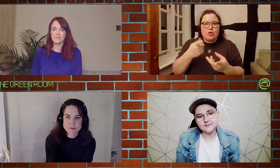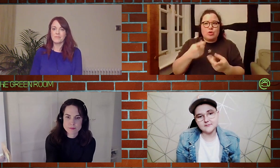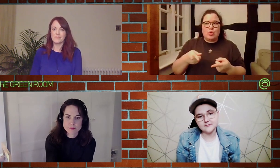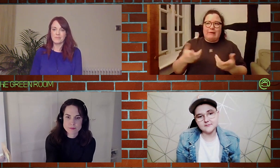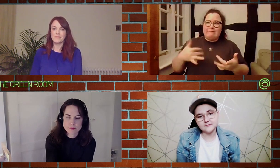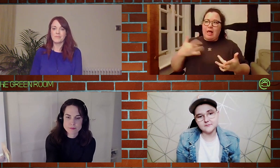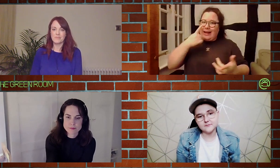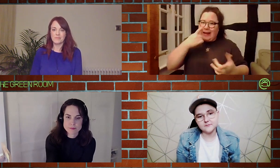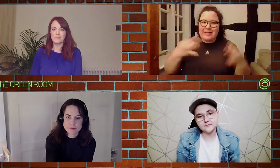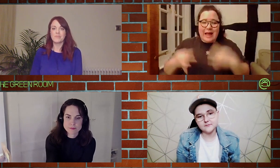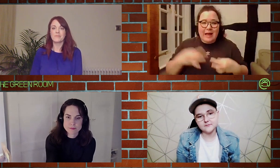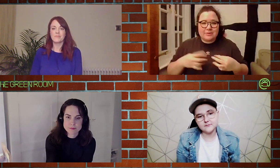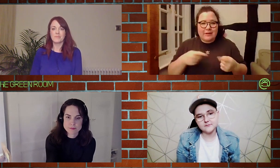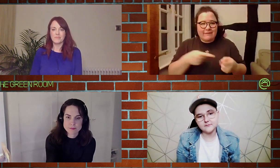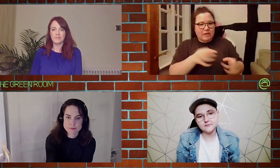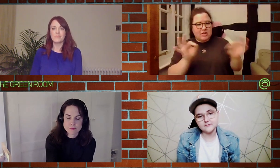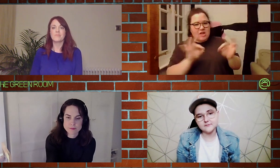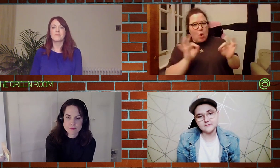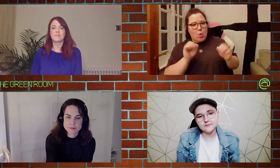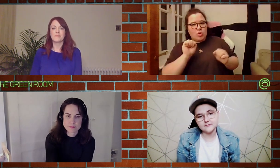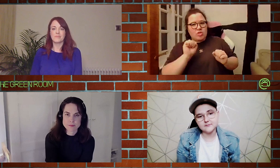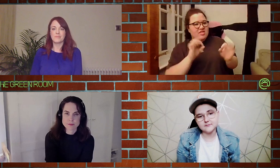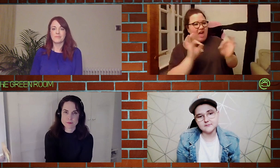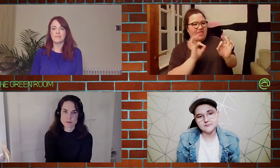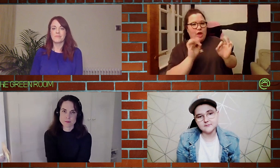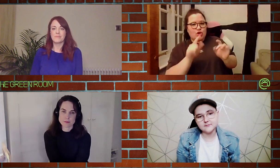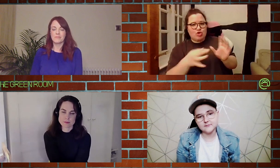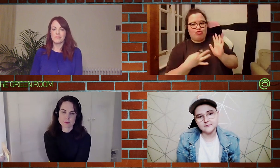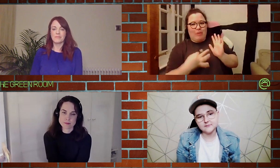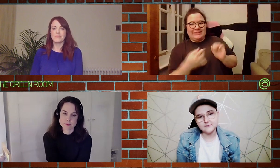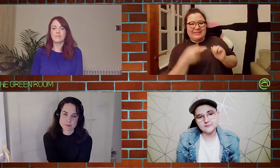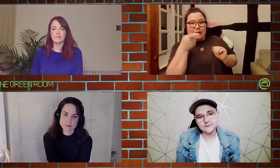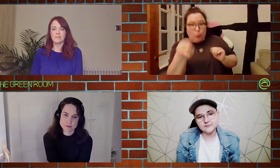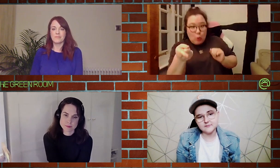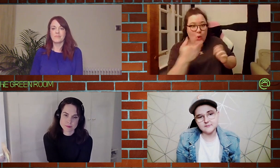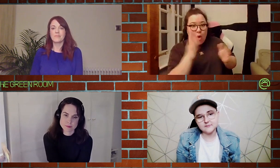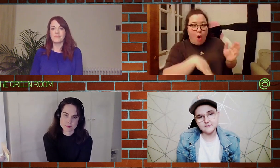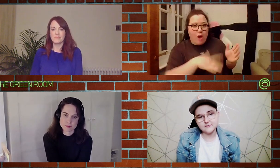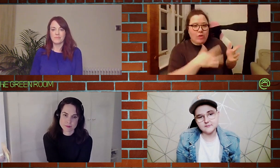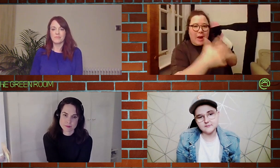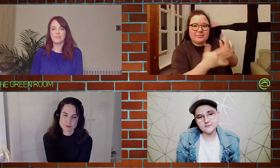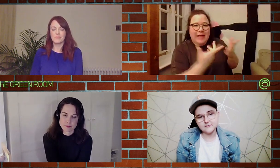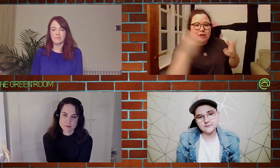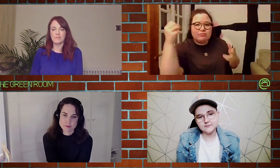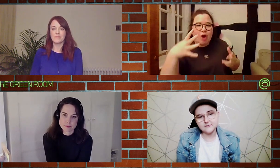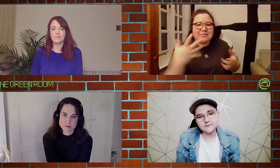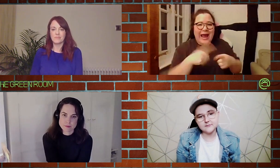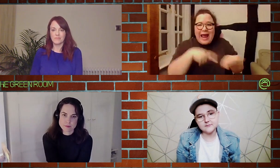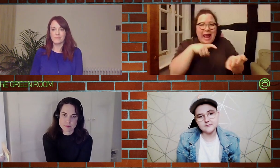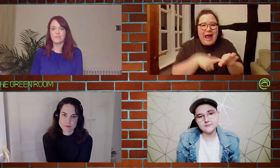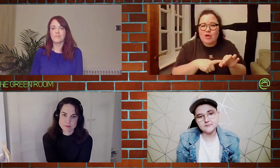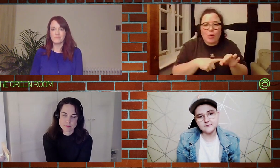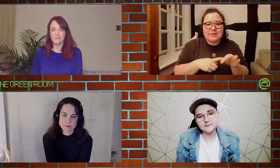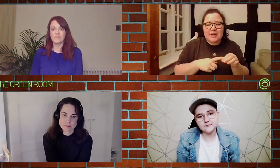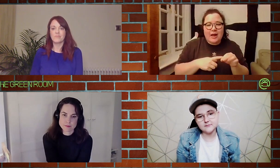and we wanted to make a point about that's very binary, and there's no representation on things